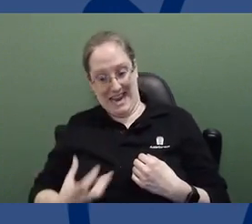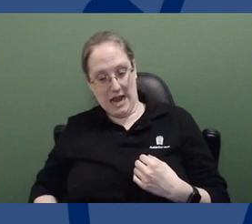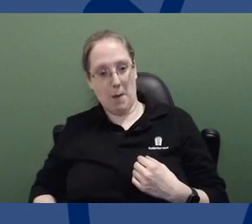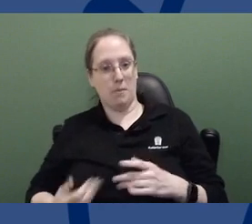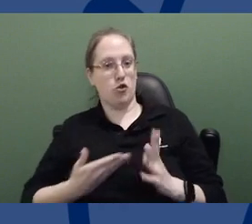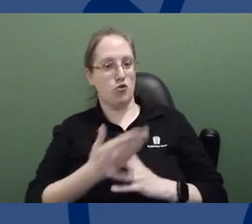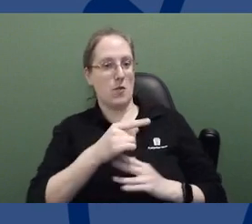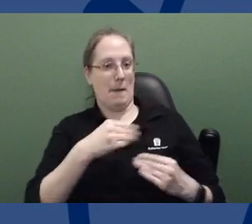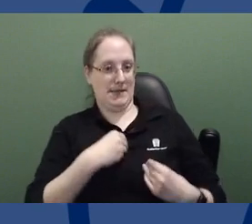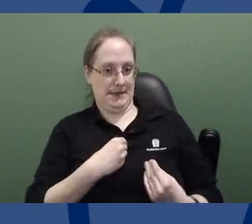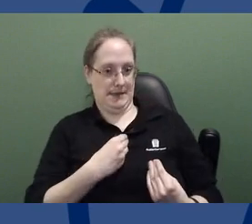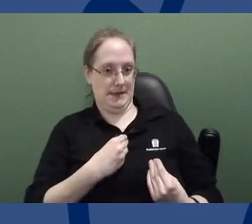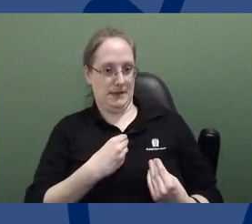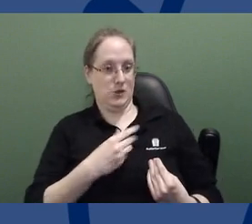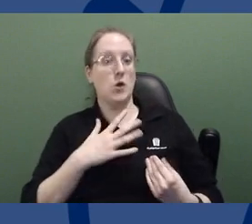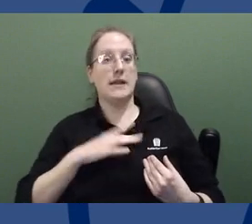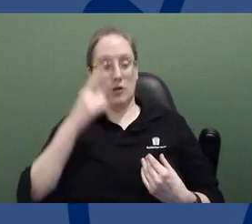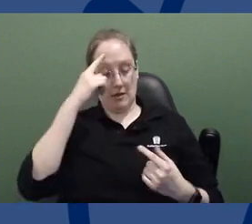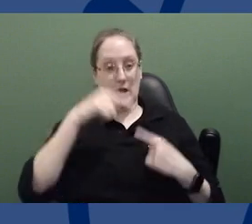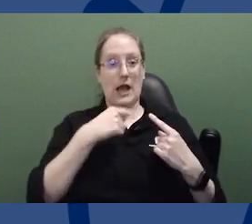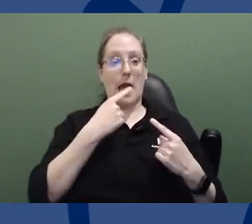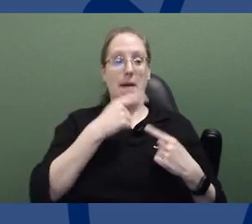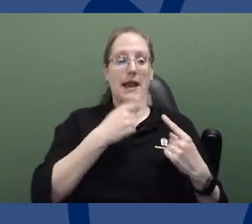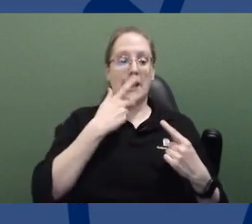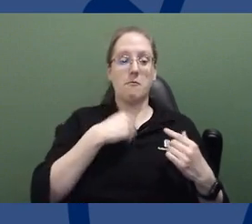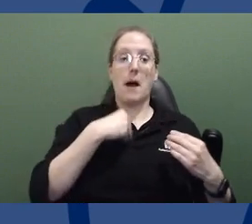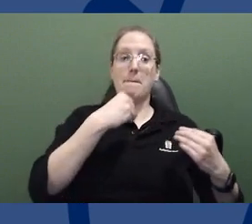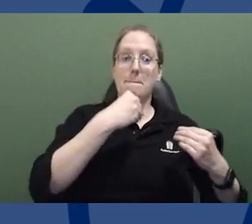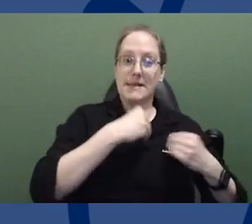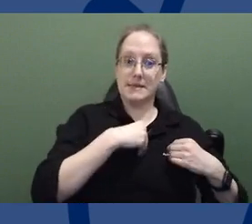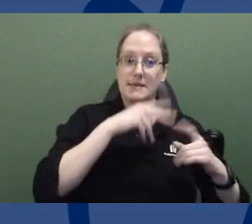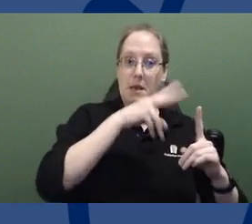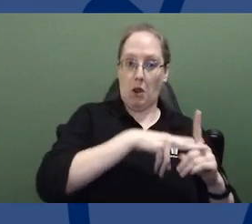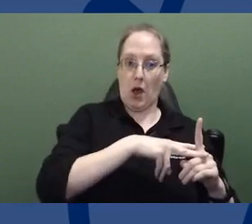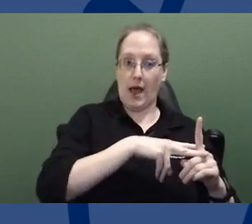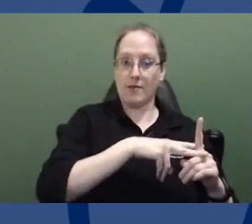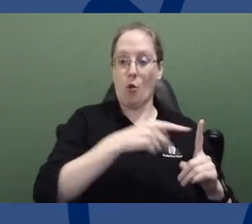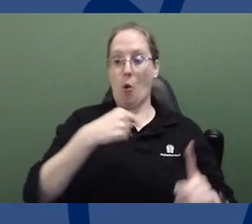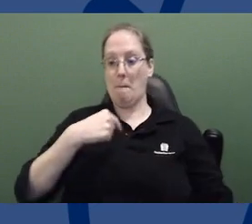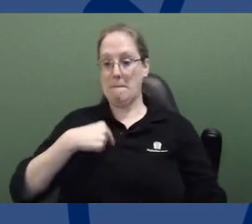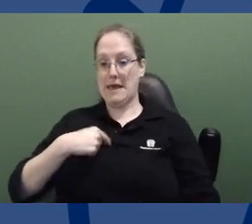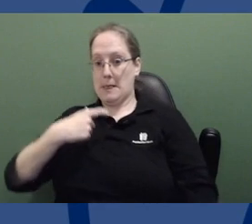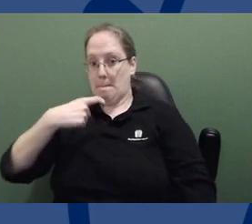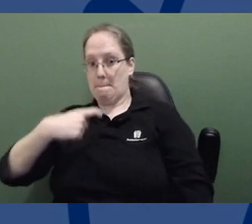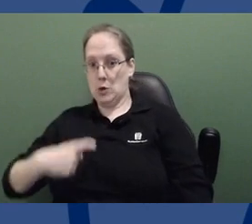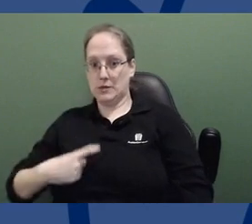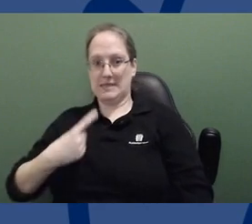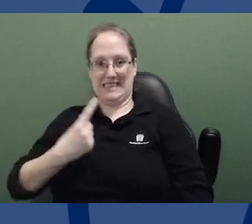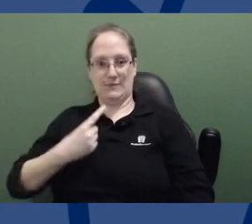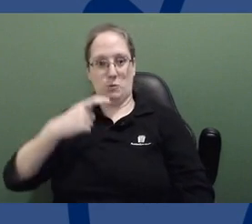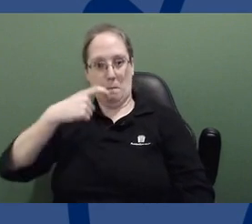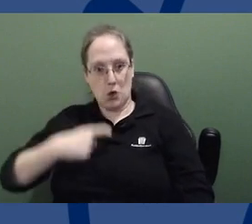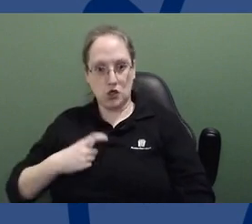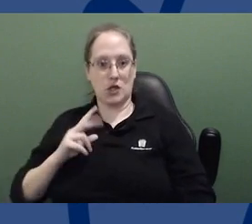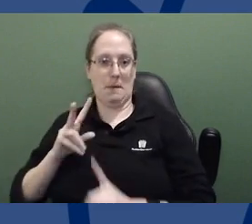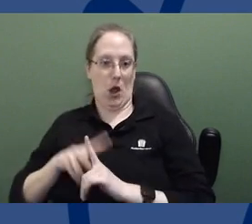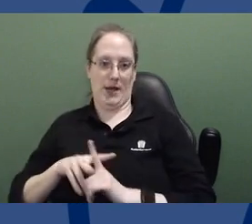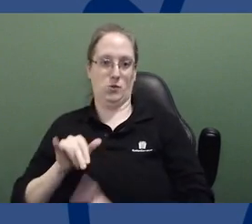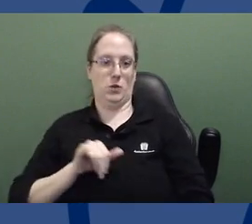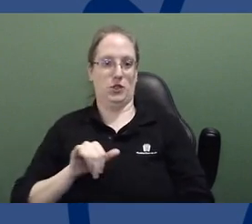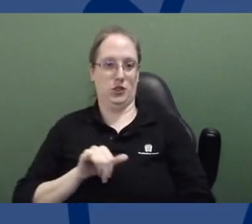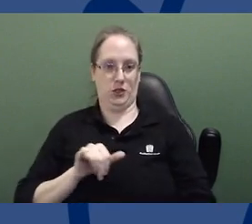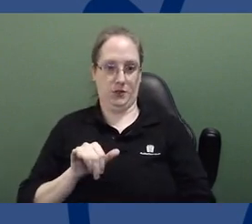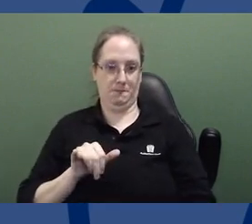firm applies or whether you apply as an individual. If you have employees ‑ if you're an employing